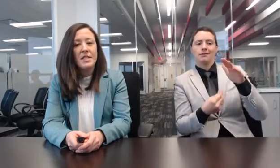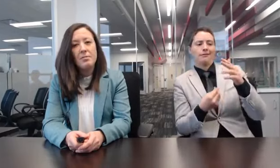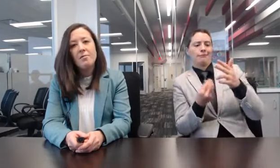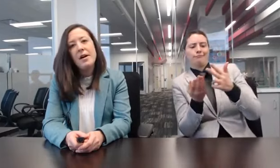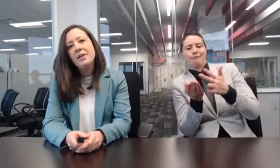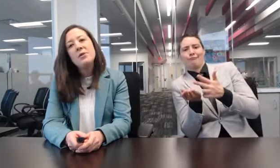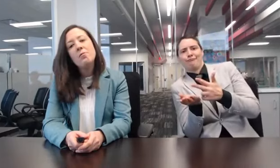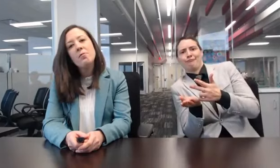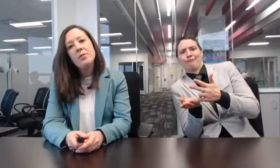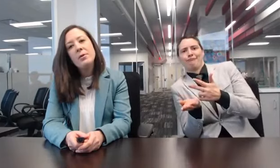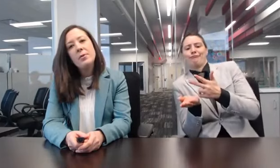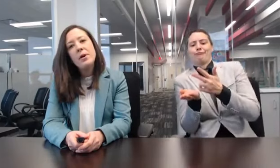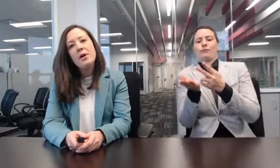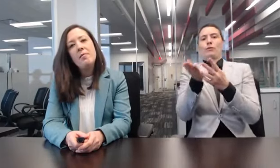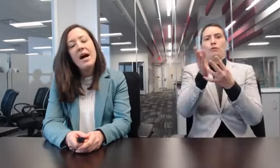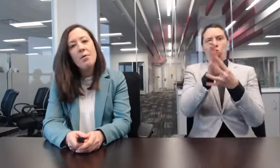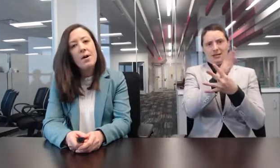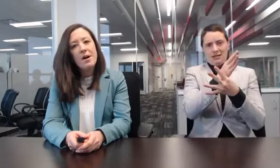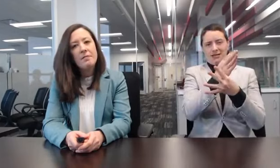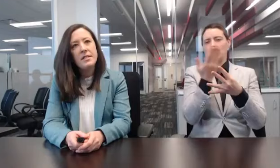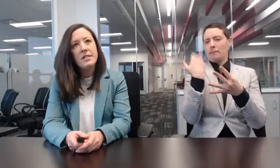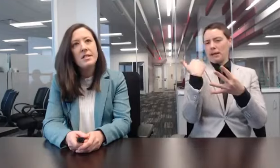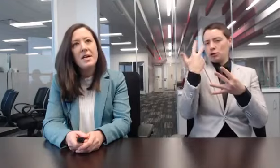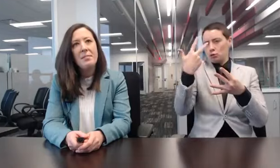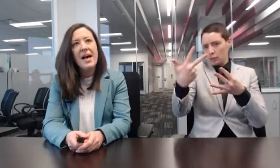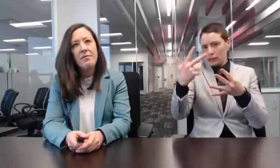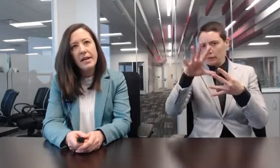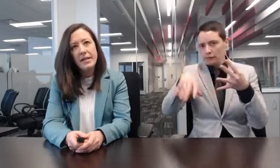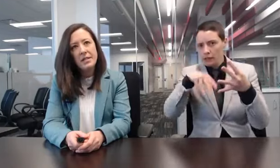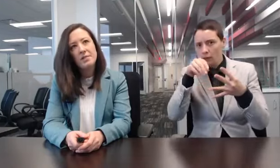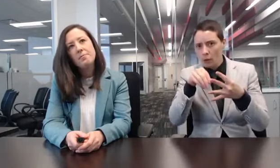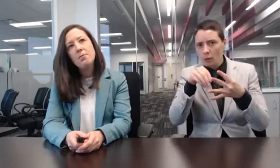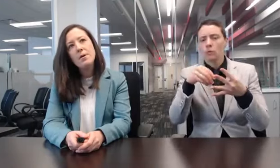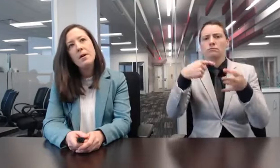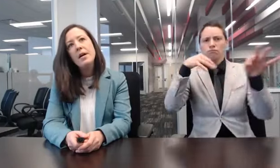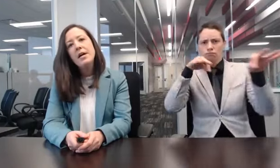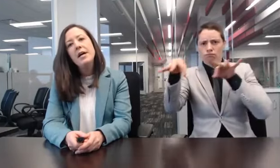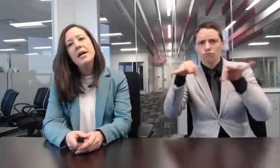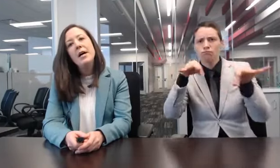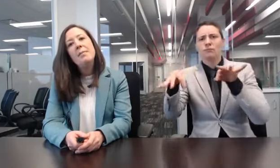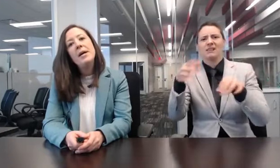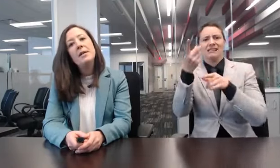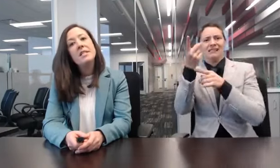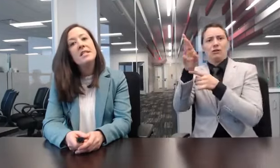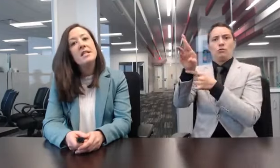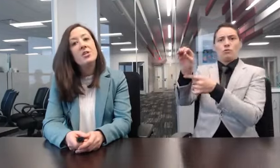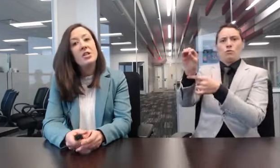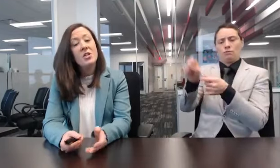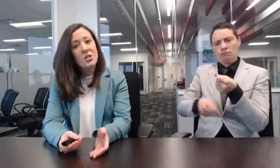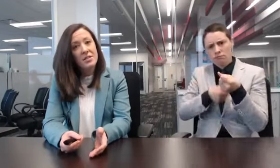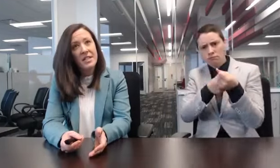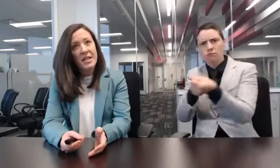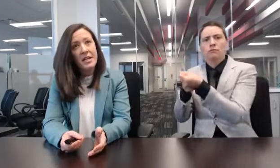that provide an overview of how our office advocates for parents in an educational setting.